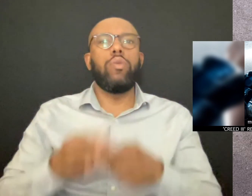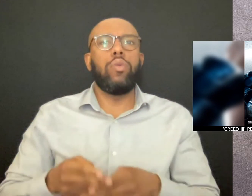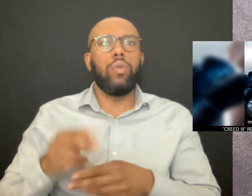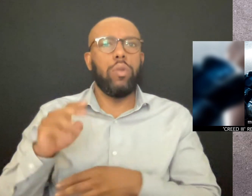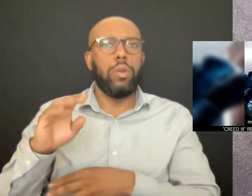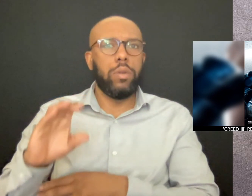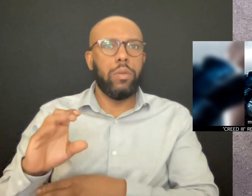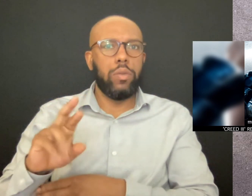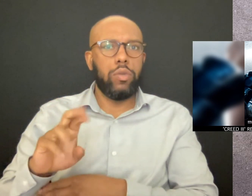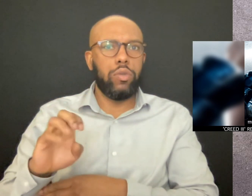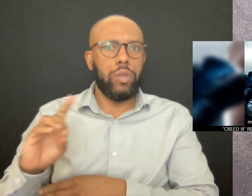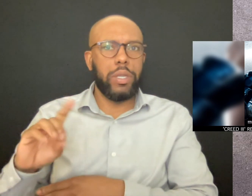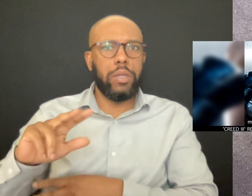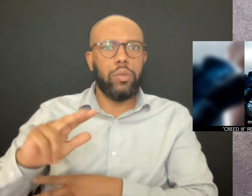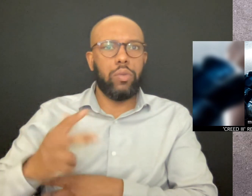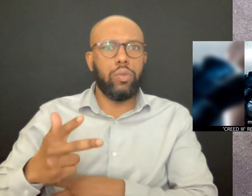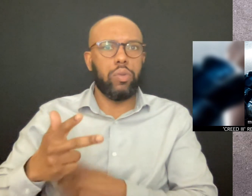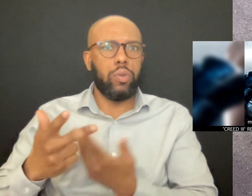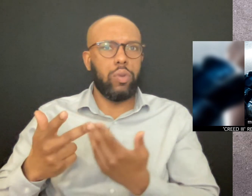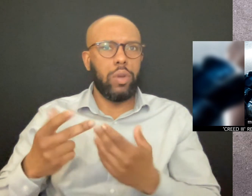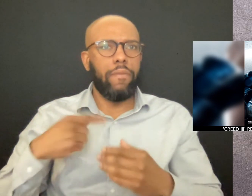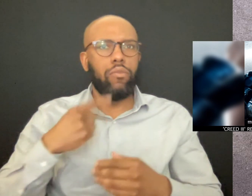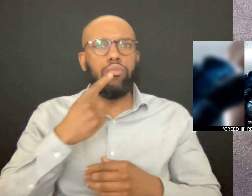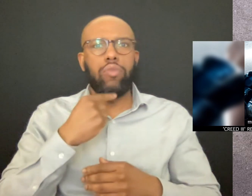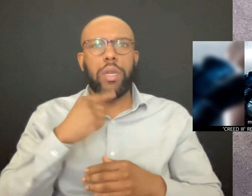city of Atlanta for the movies red carpet premiere